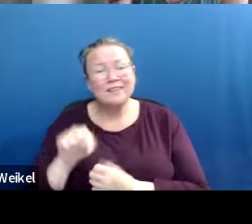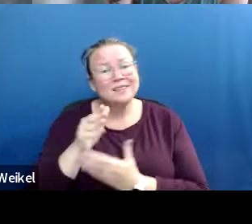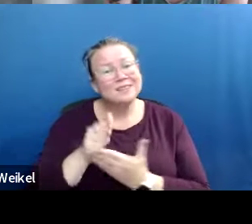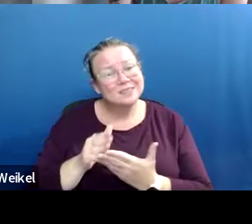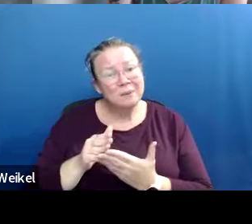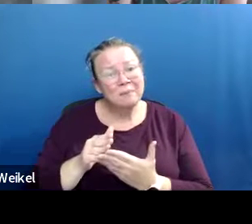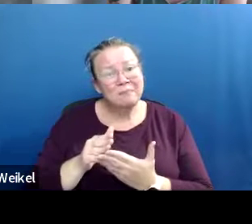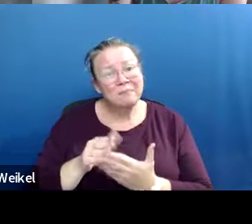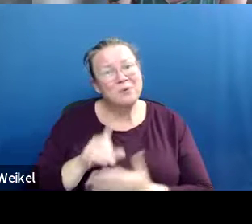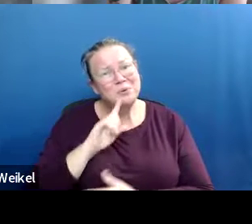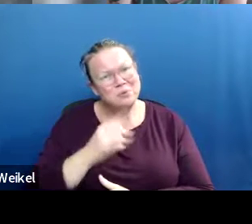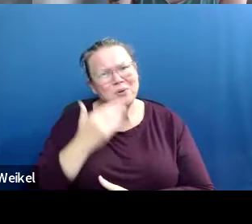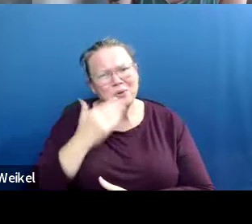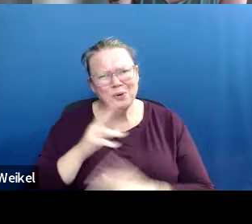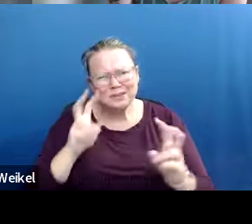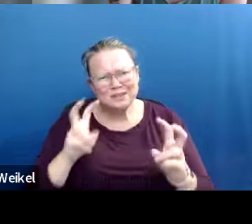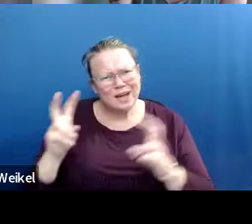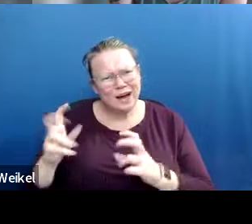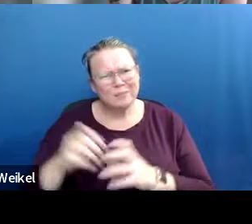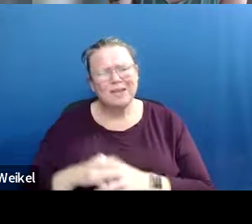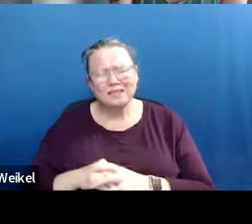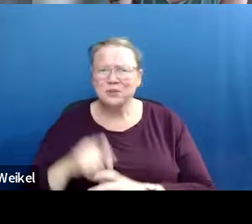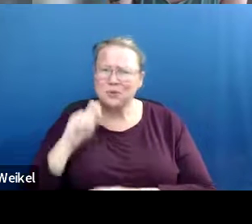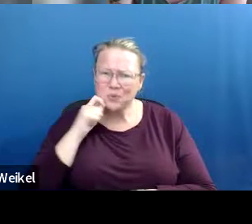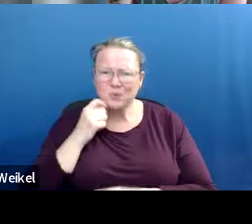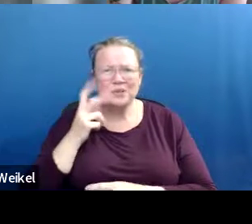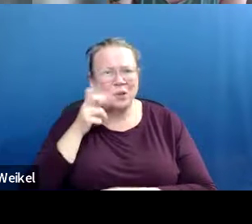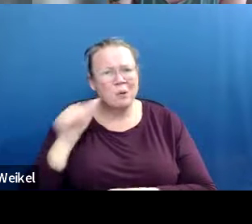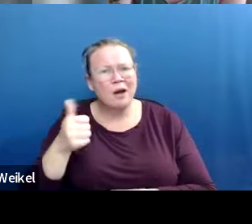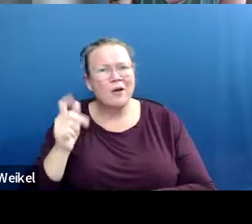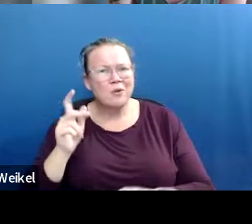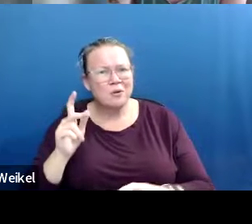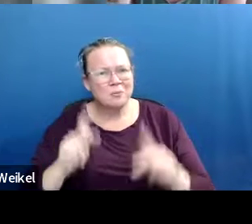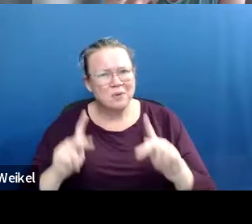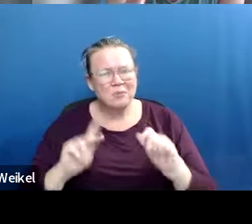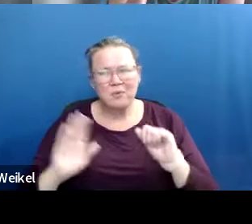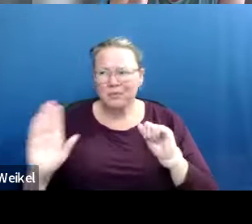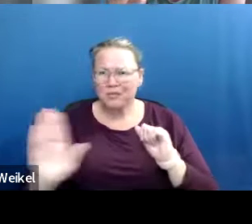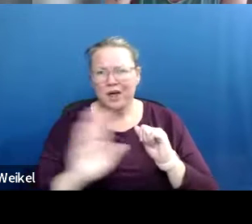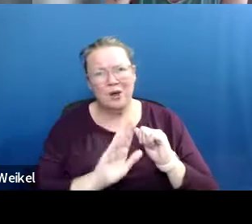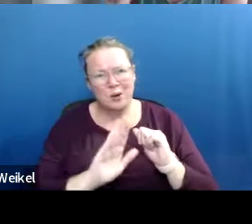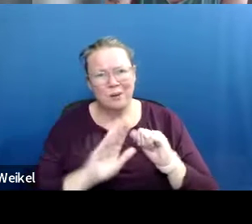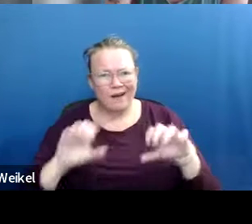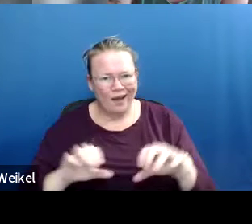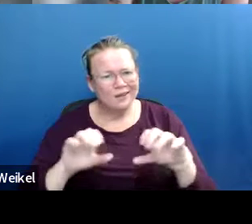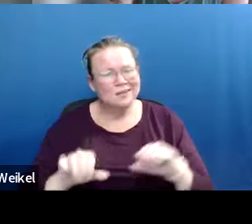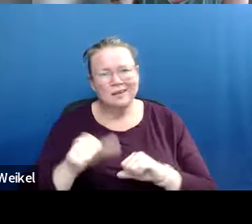Harm (He/Him): really good topics, and it's cool to hear like other people's. You know, activities and other sales, too.